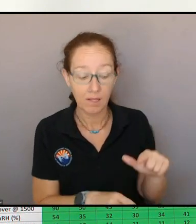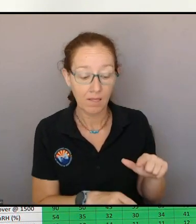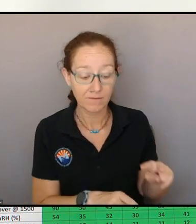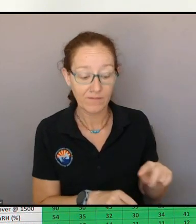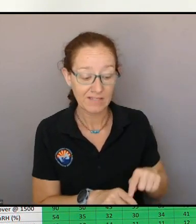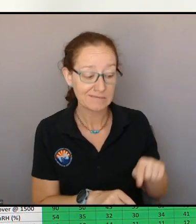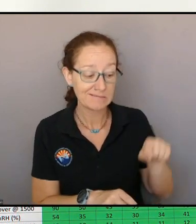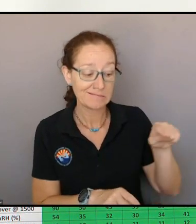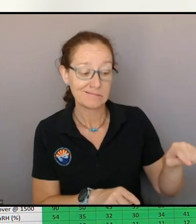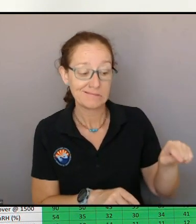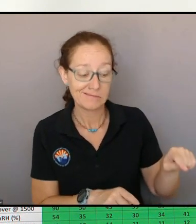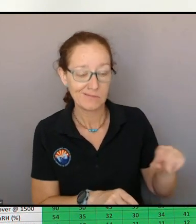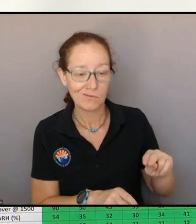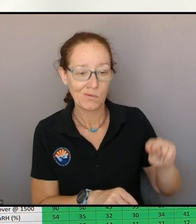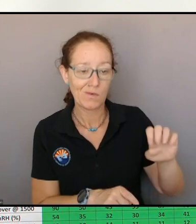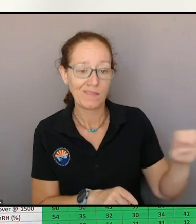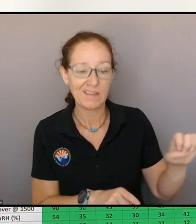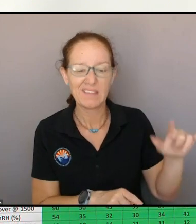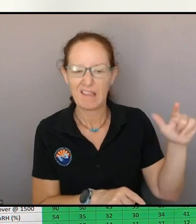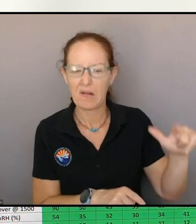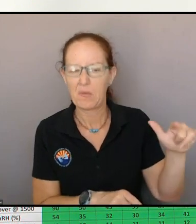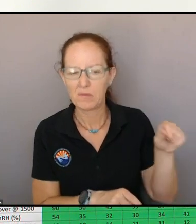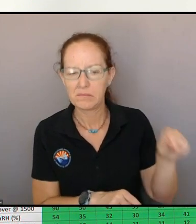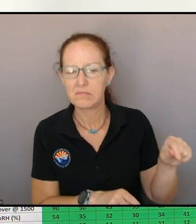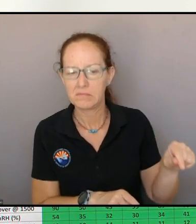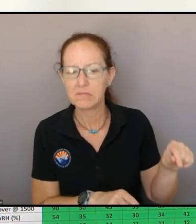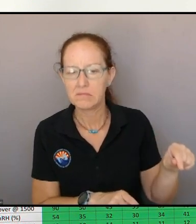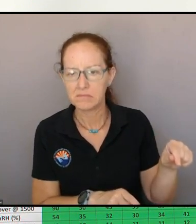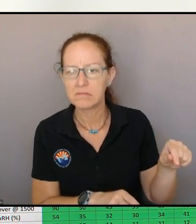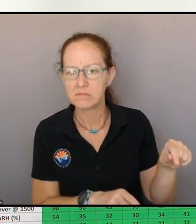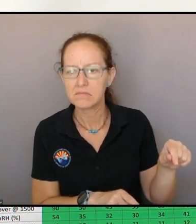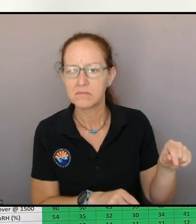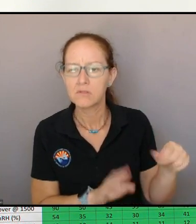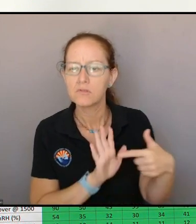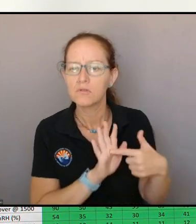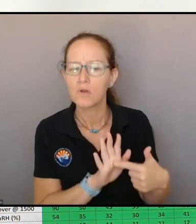Las Vegas Airport, it's only showing a little over a 1/2 inch